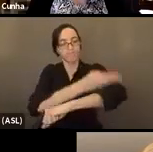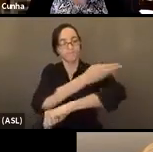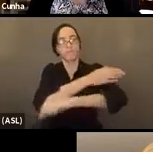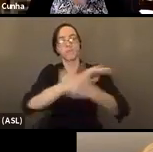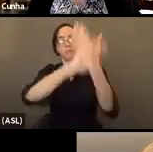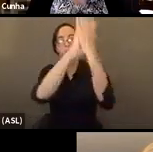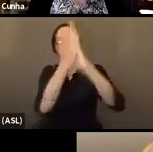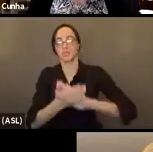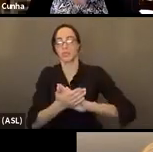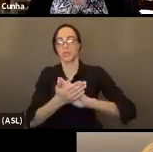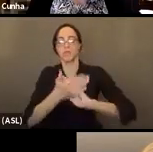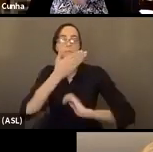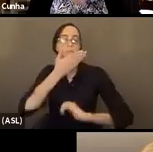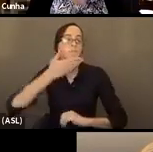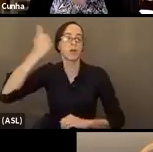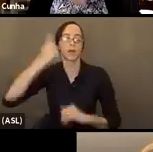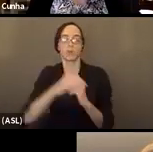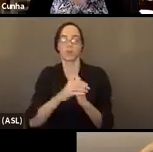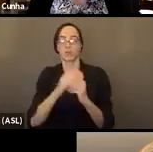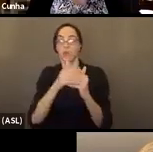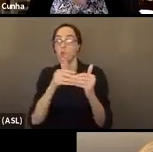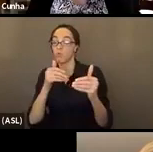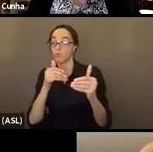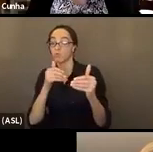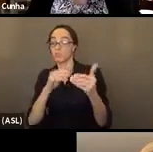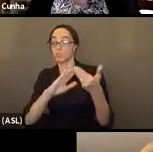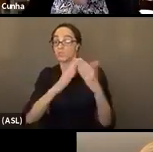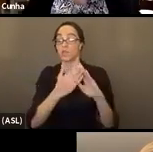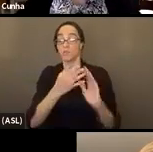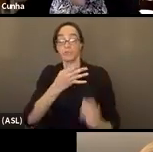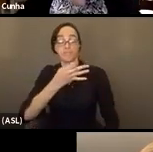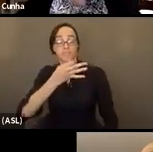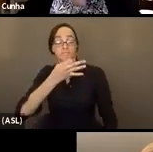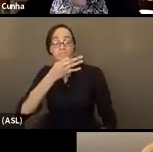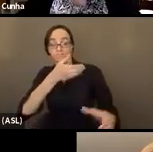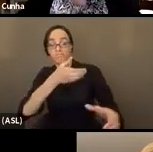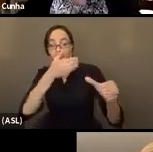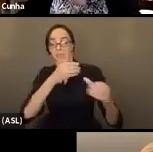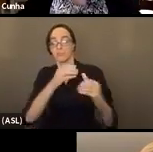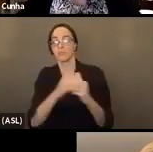experts at it but um certainly compared to some of my other colleagues around the